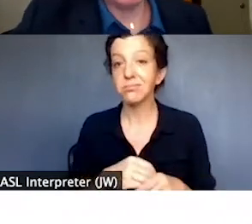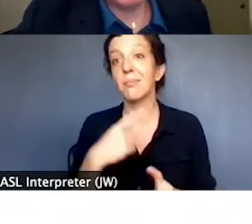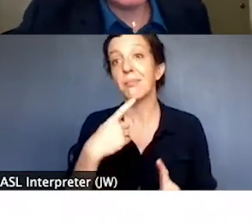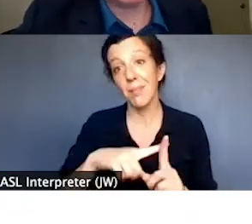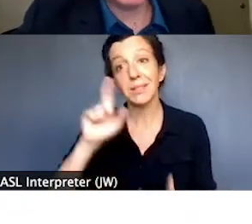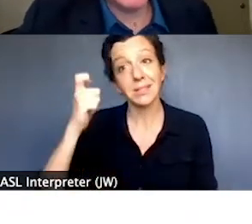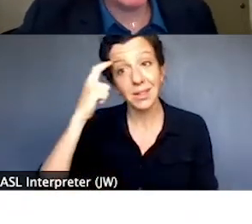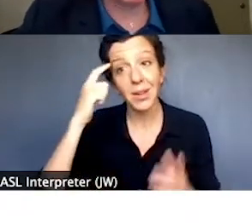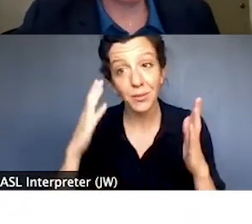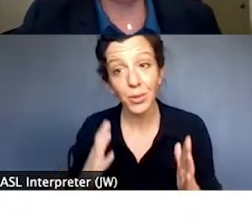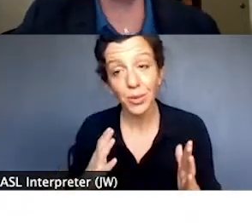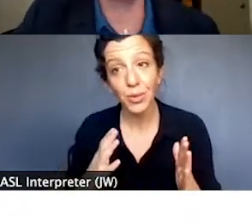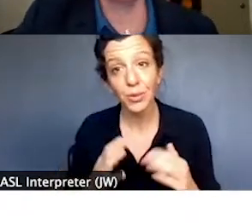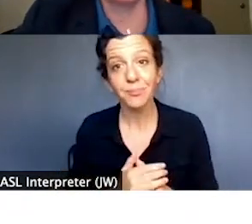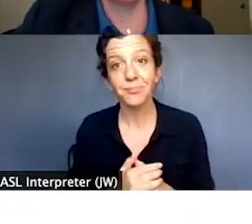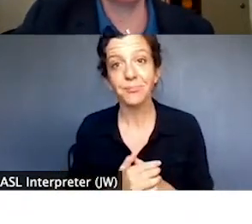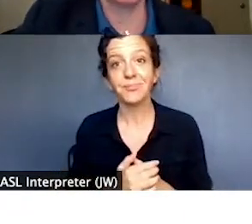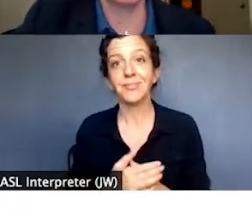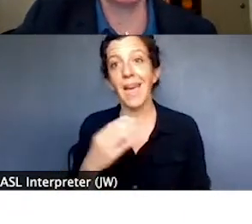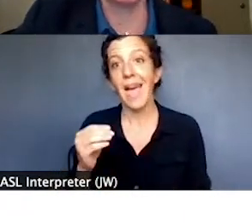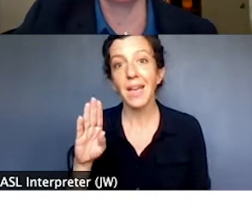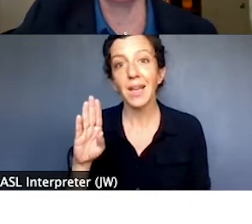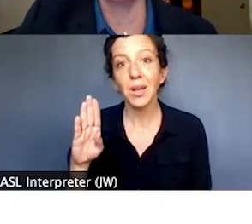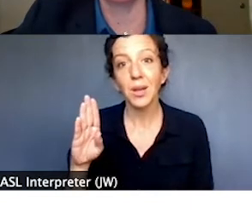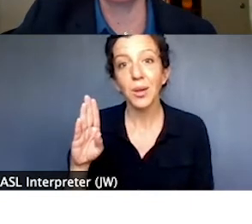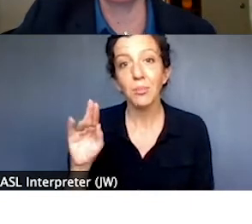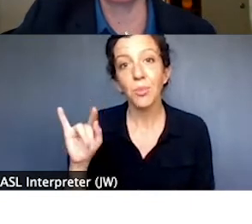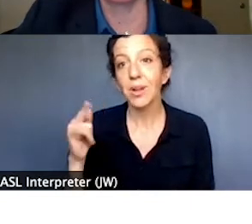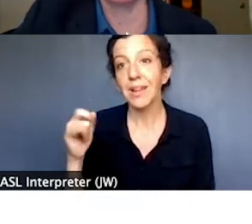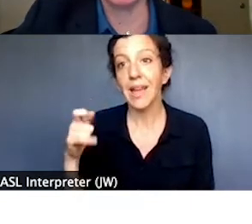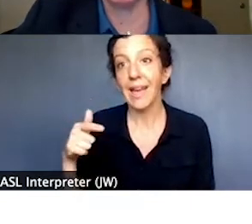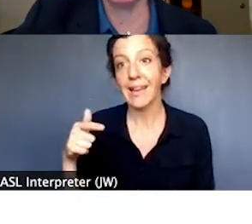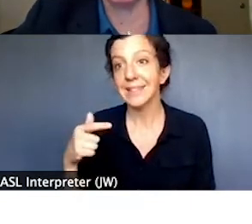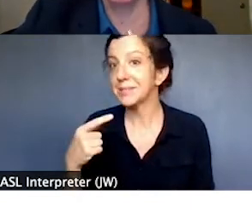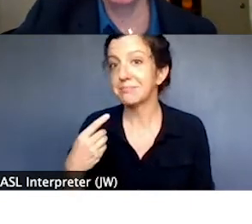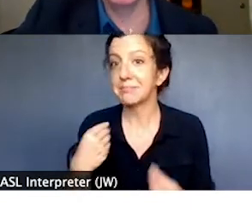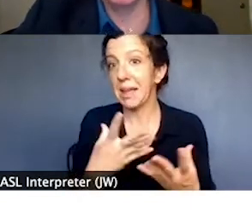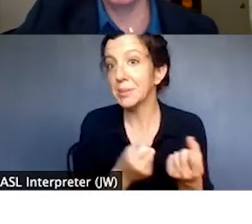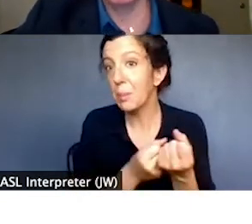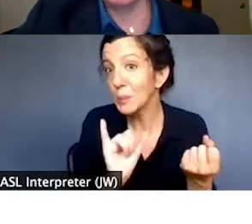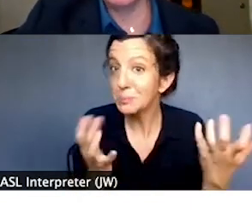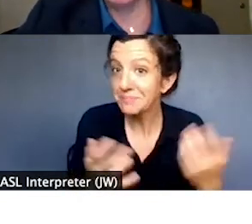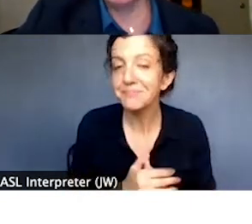For the press, we have support from the LA Times, the Mercury News, San Francisco Chronicle, among others.